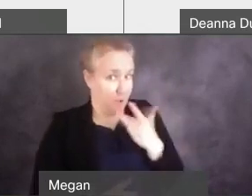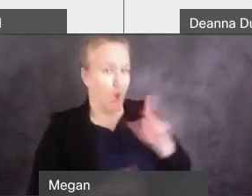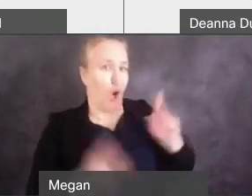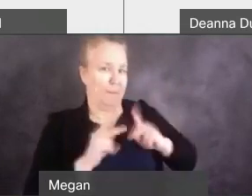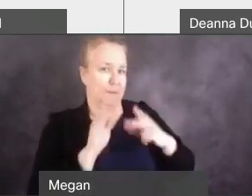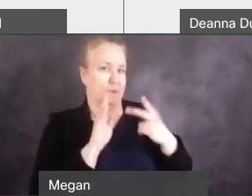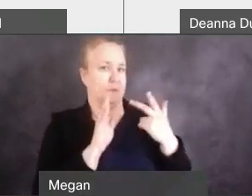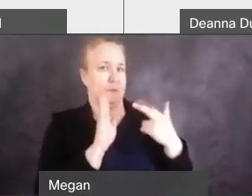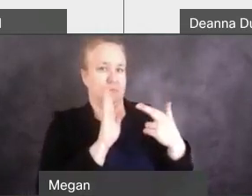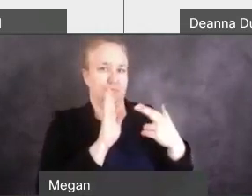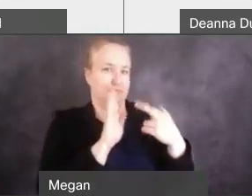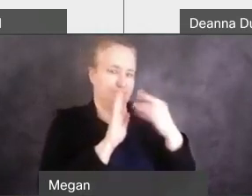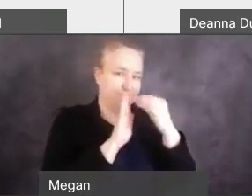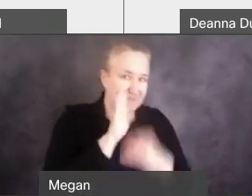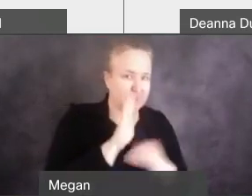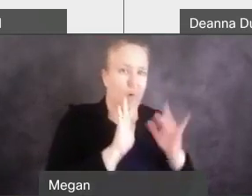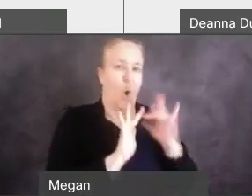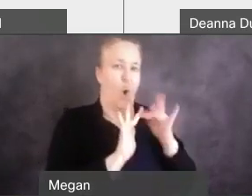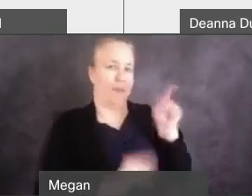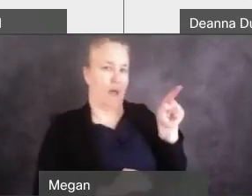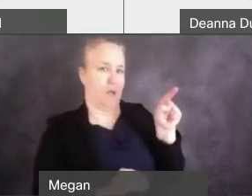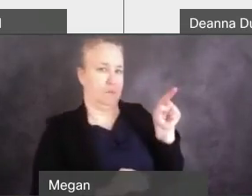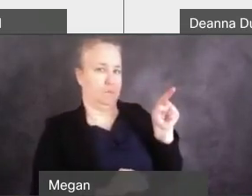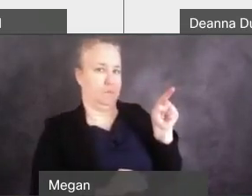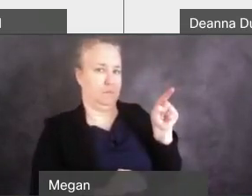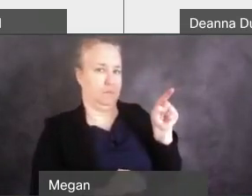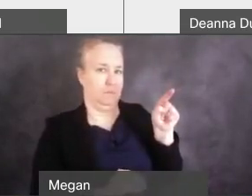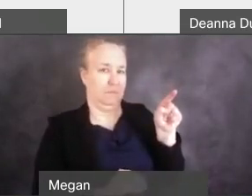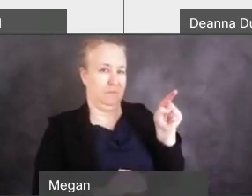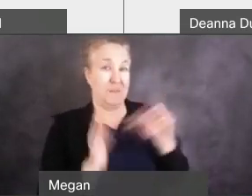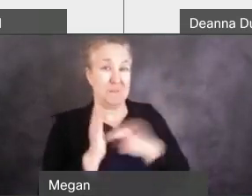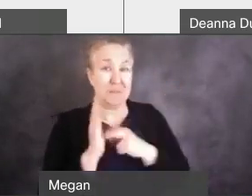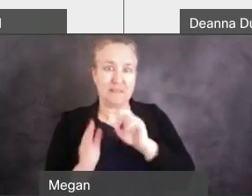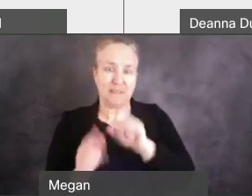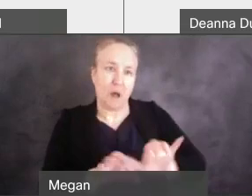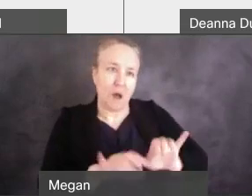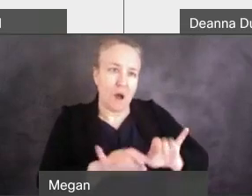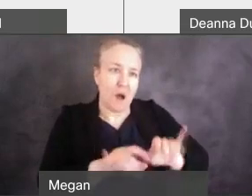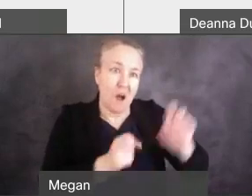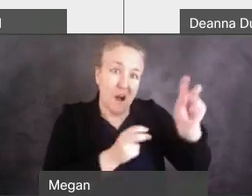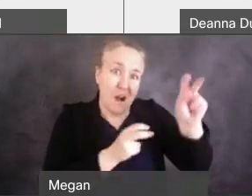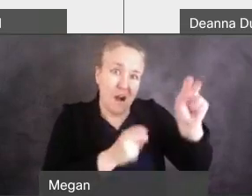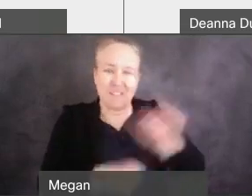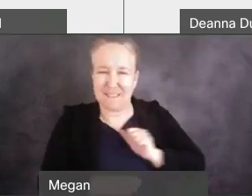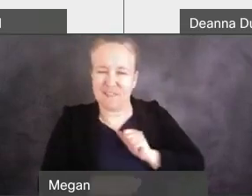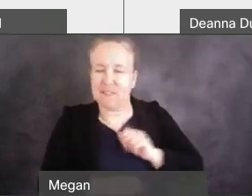if possible. That way we don't have to do the data entry so there's less of a chance that someone